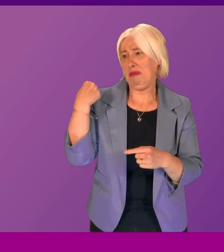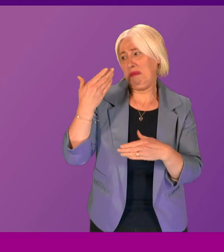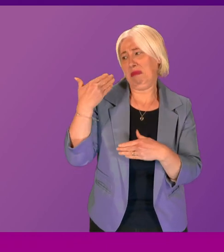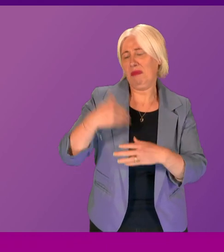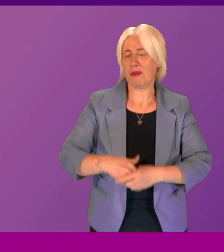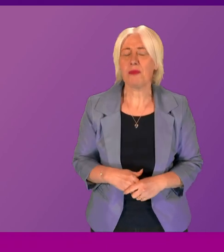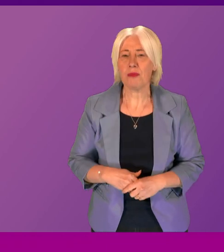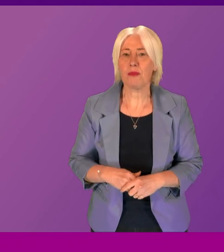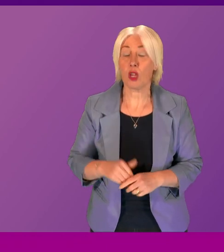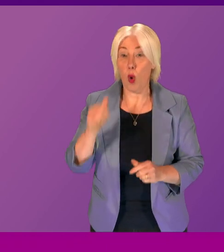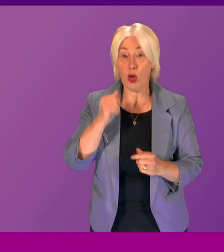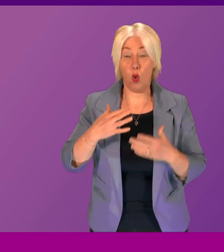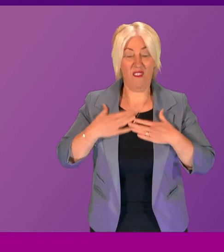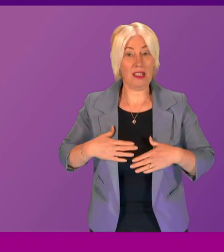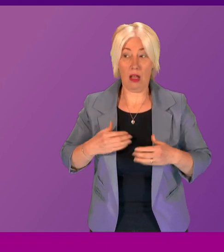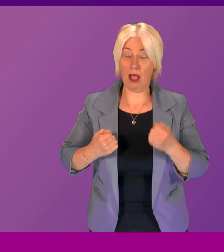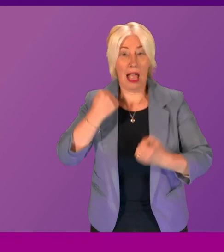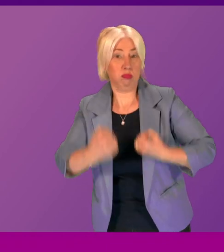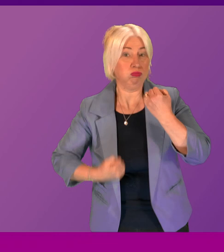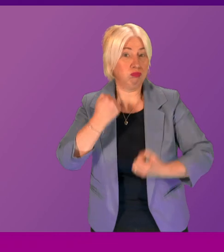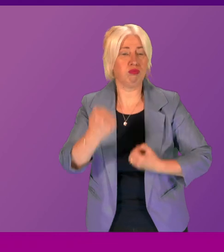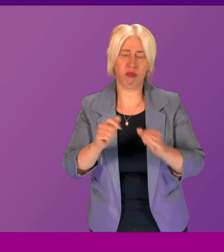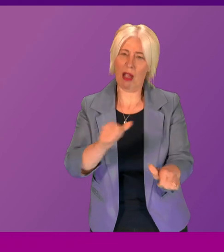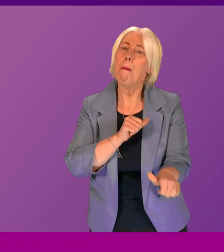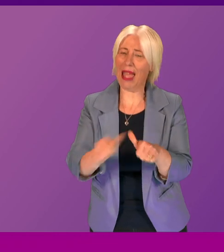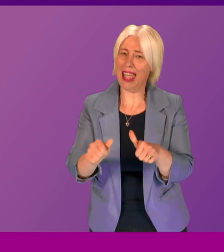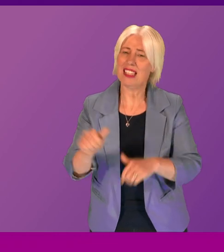We know that being physically active is one of the best things that all children and young